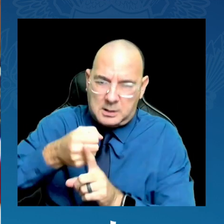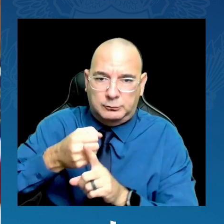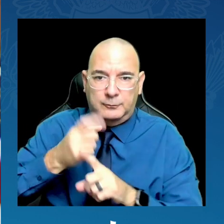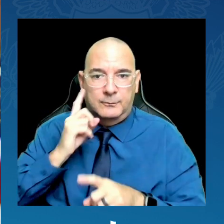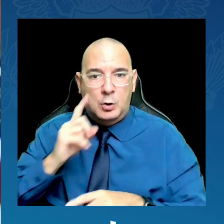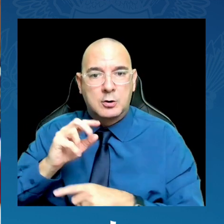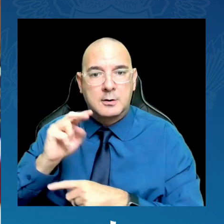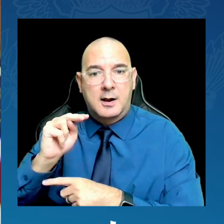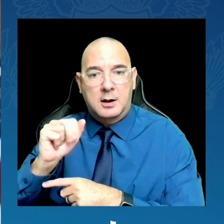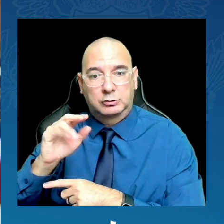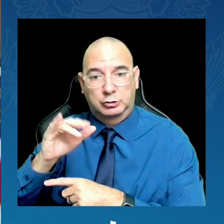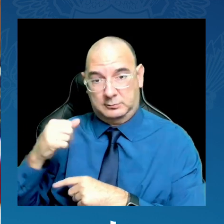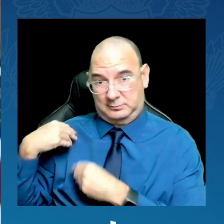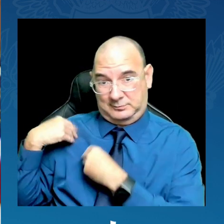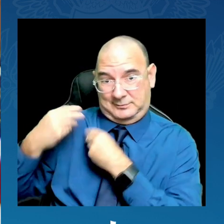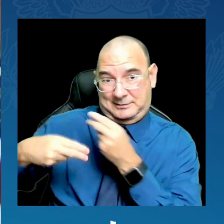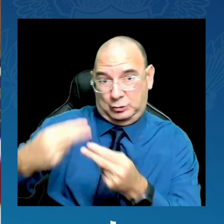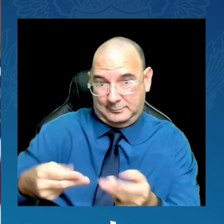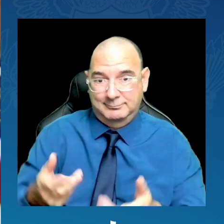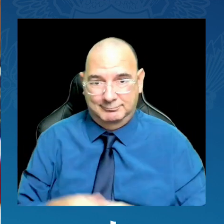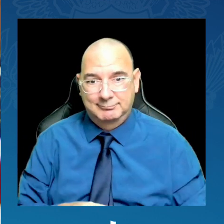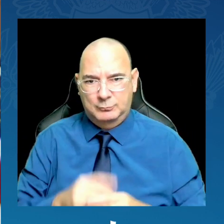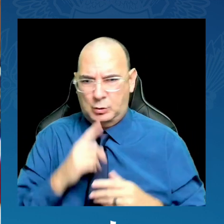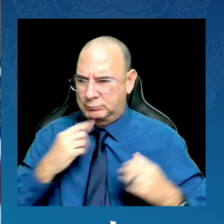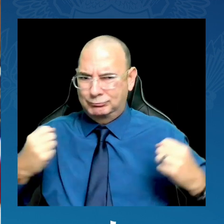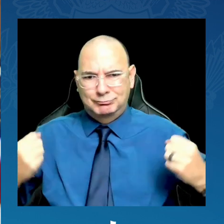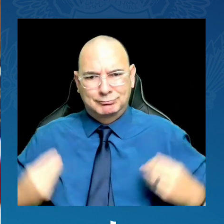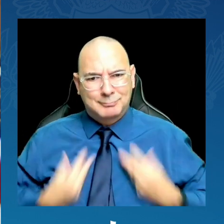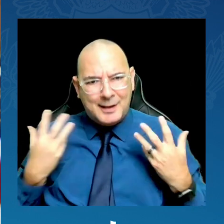inspiring America as a leader of many firsts.